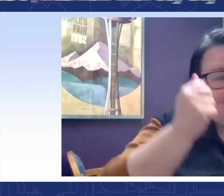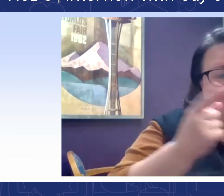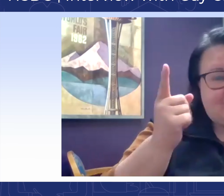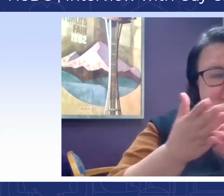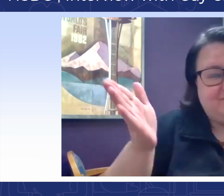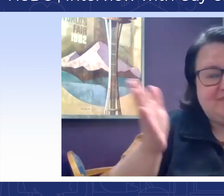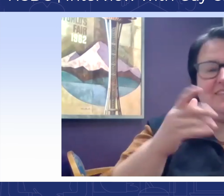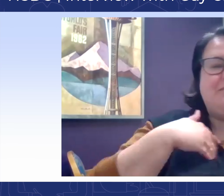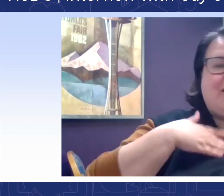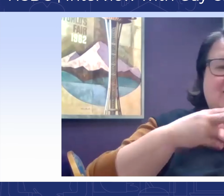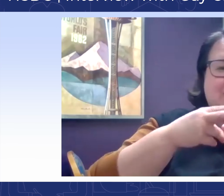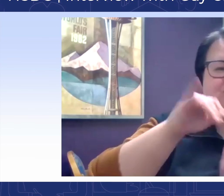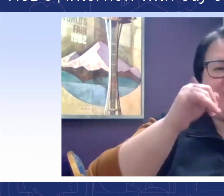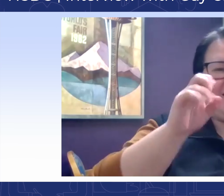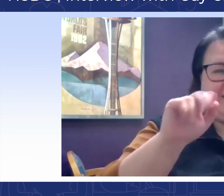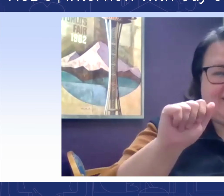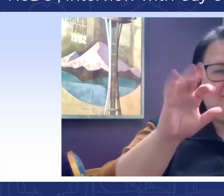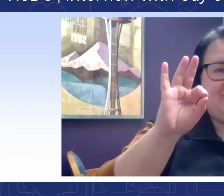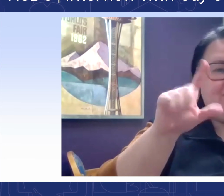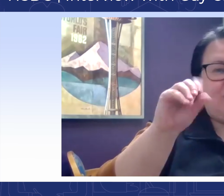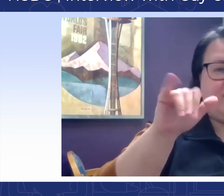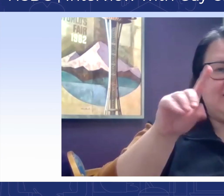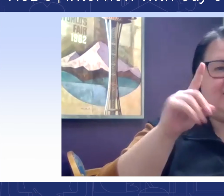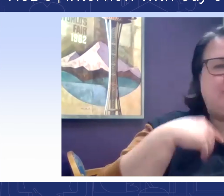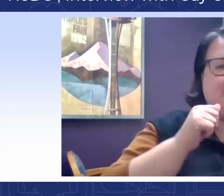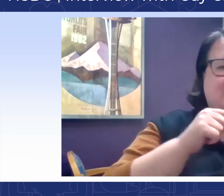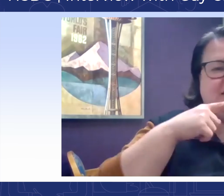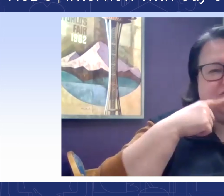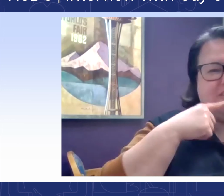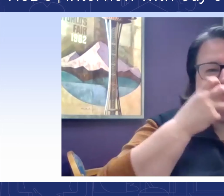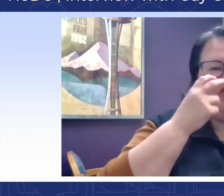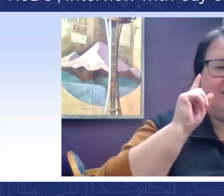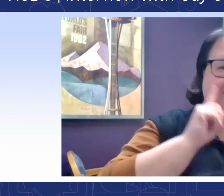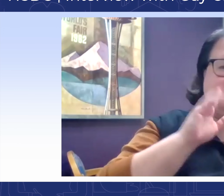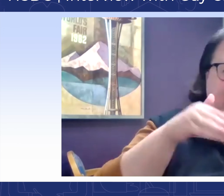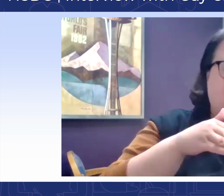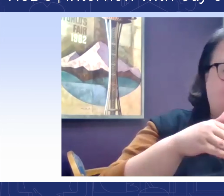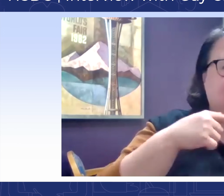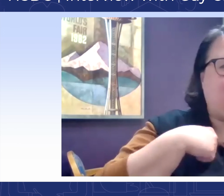Hello everyone! Ny name is Jena Floyd and I'm with the Hearing, Speech and Deaf Center (HSDC).